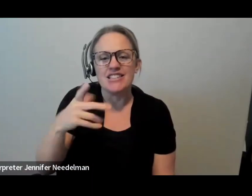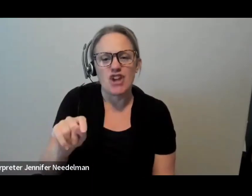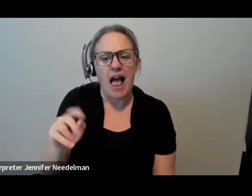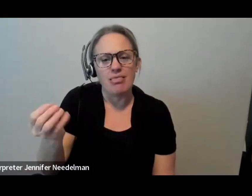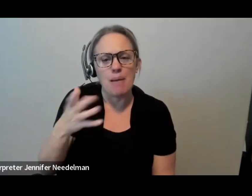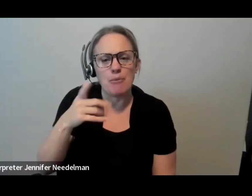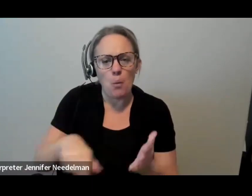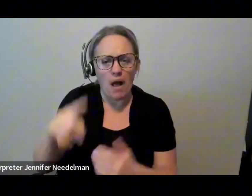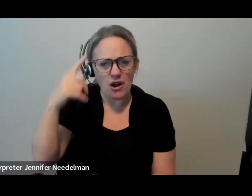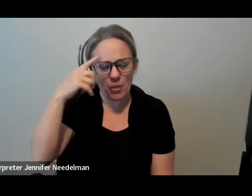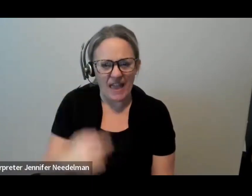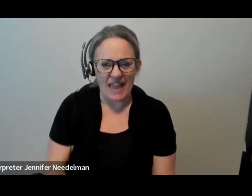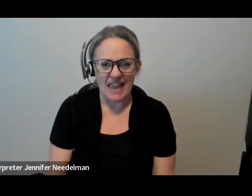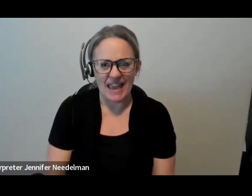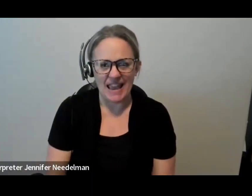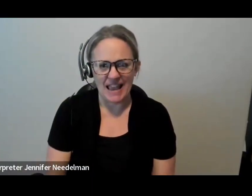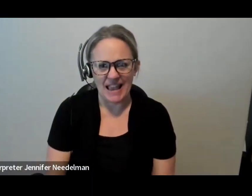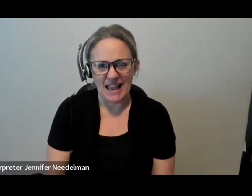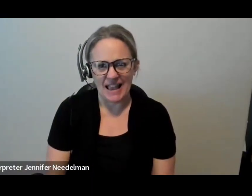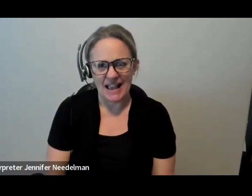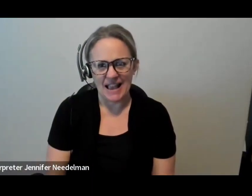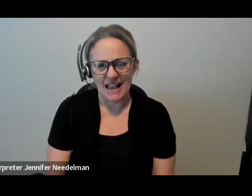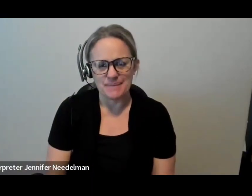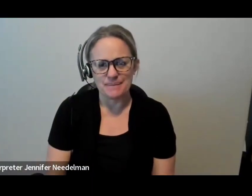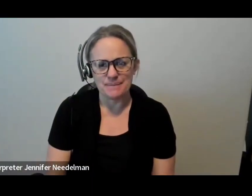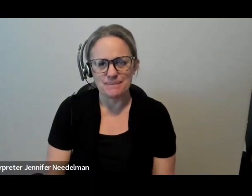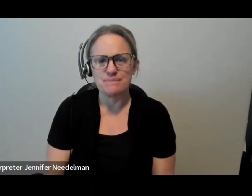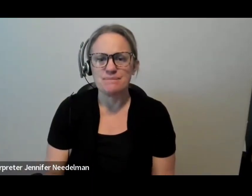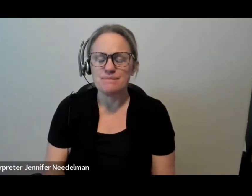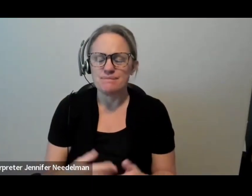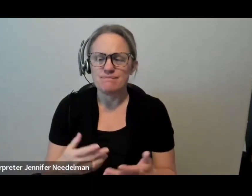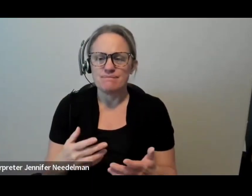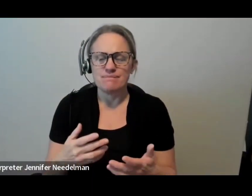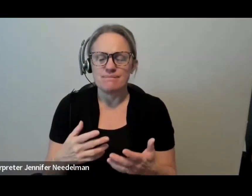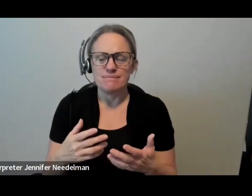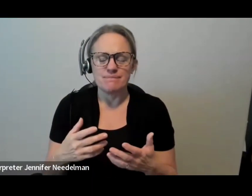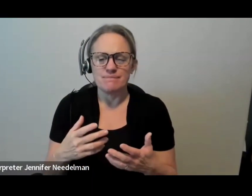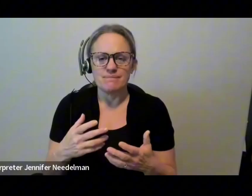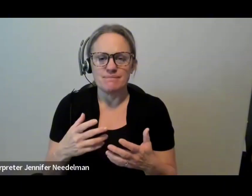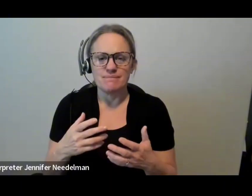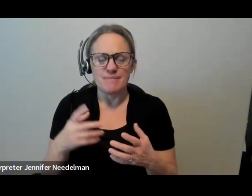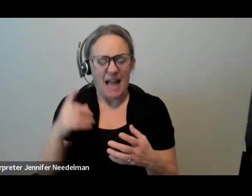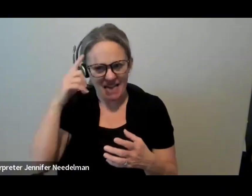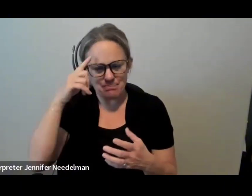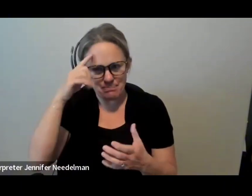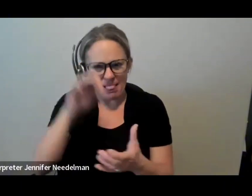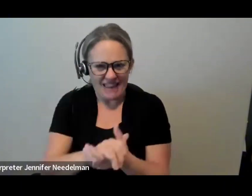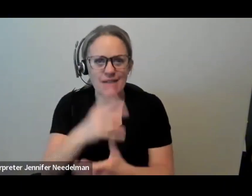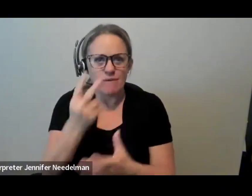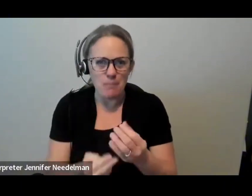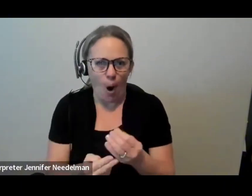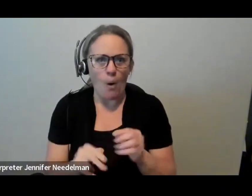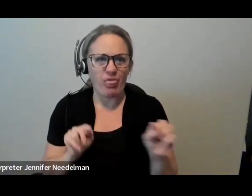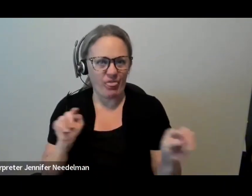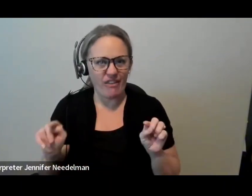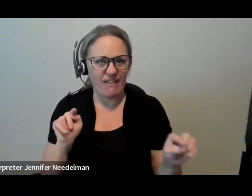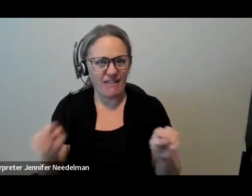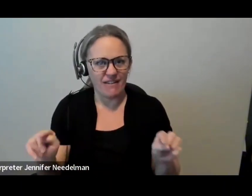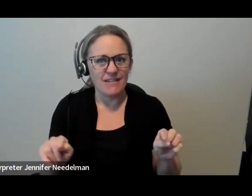But I really do. It's a "both- and." I both believe it is everyone's job and in some ways when people are like,